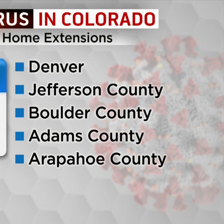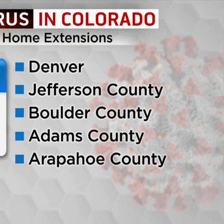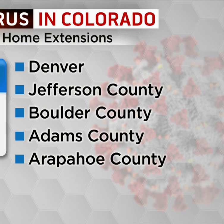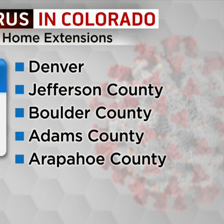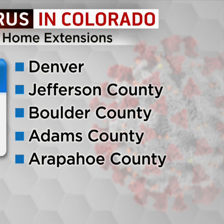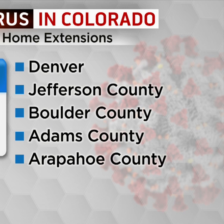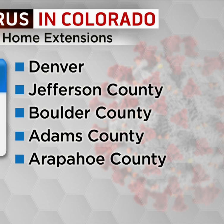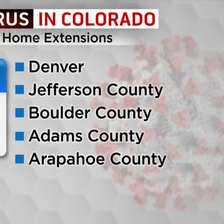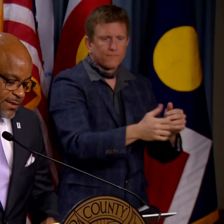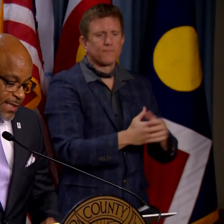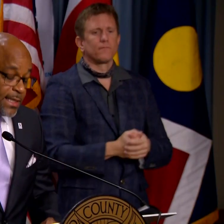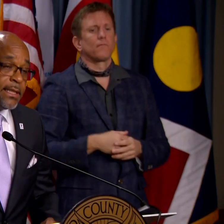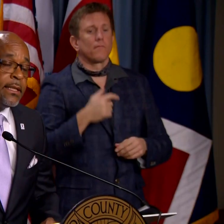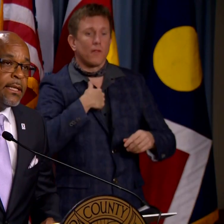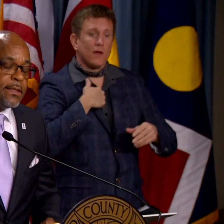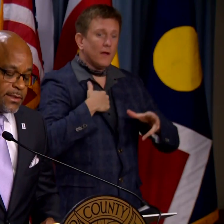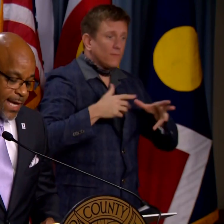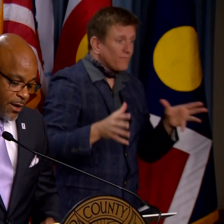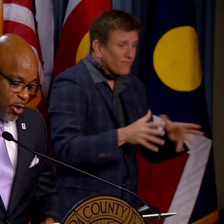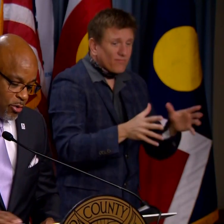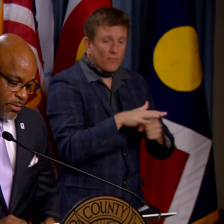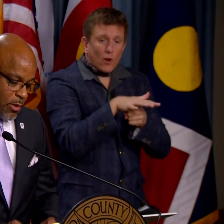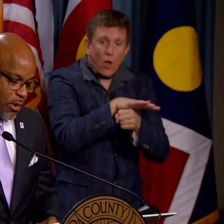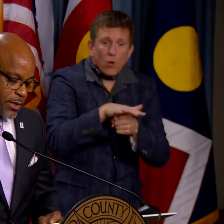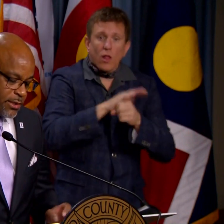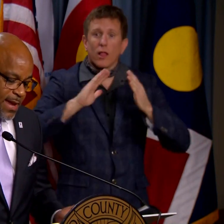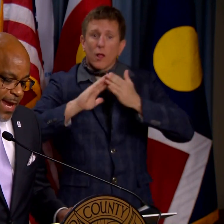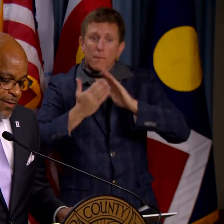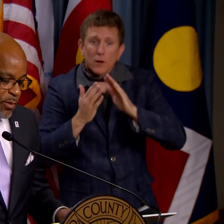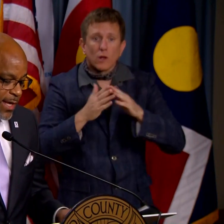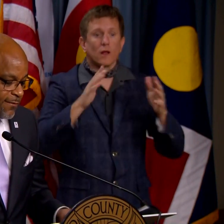REOPEN MONDAY. DENVER, JEFFERSON AND BOULDER COUNTIES EXTENDED THEIR STAYED HOME ORDER UNTIL MAY 8, WE